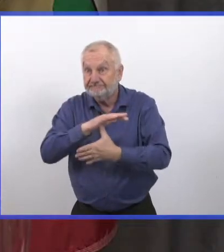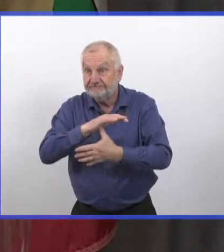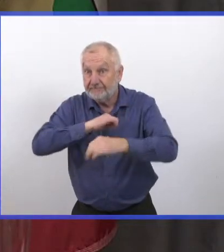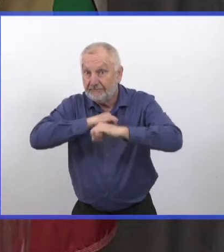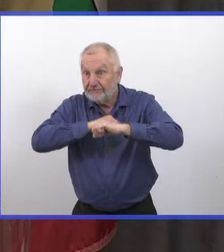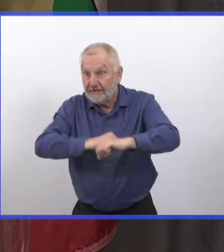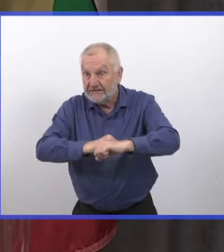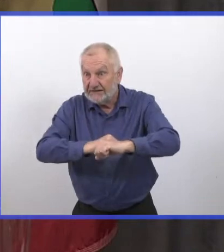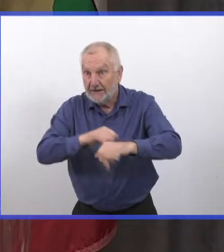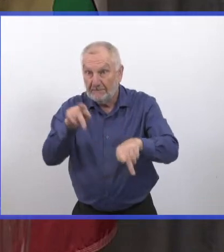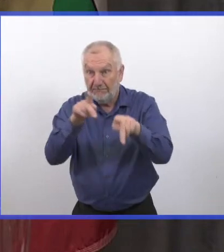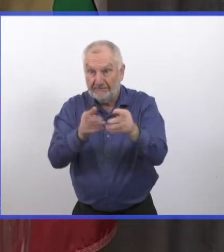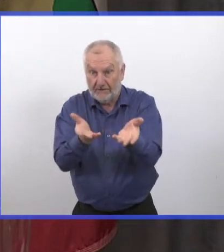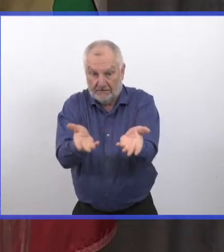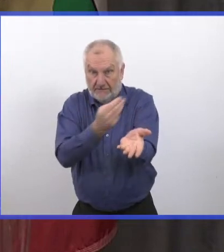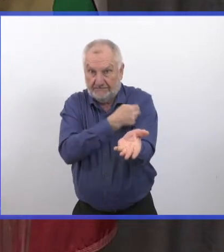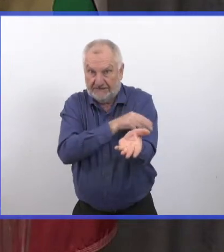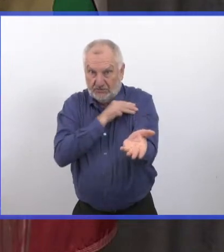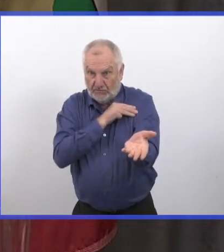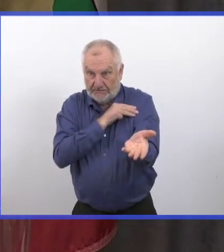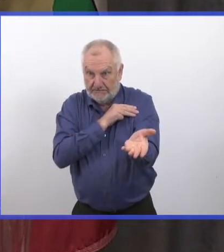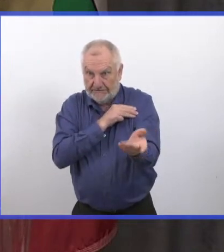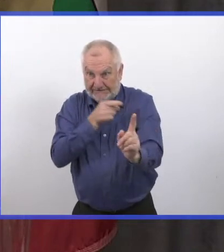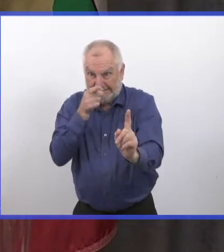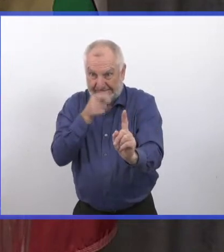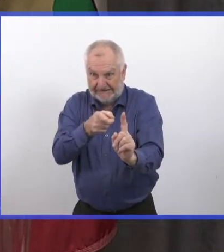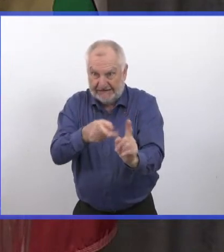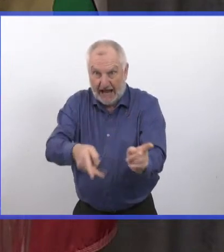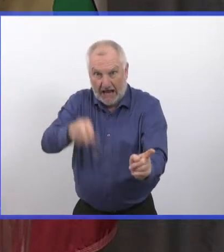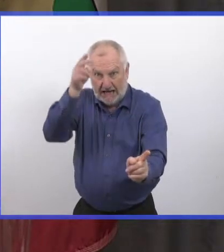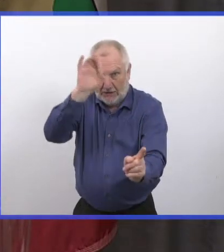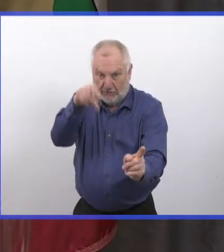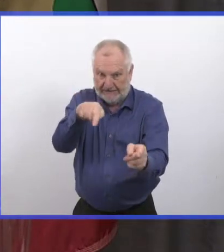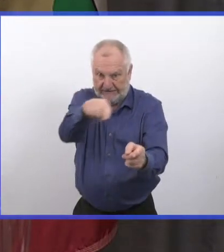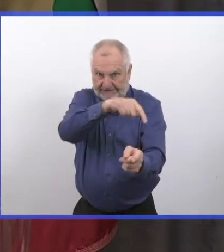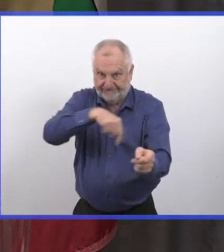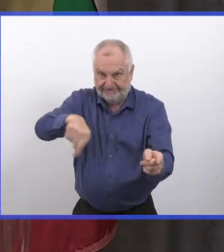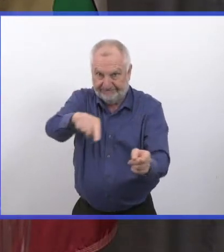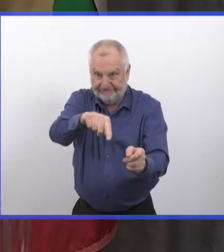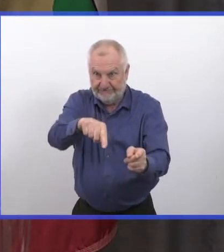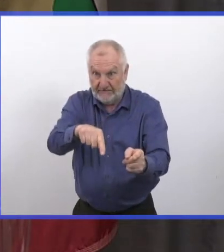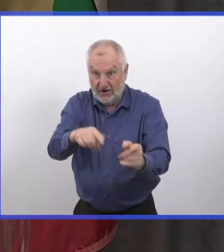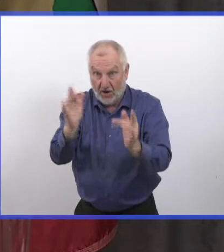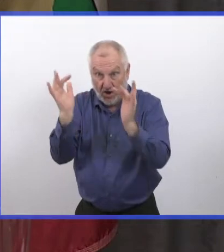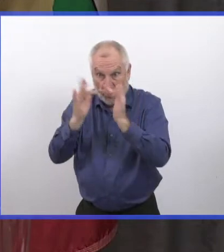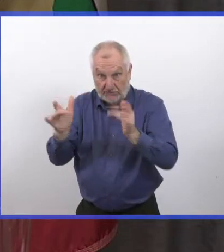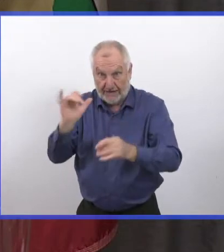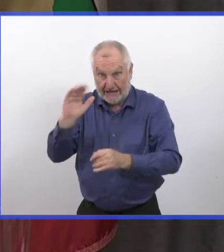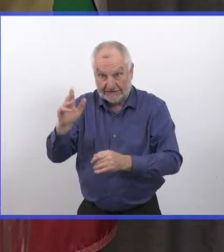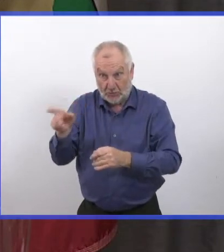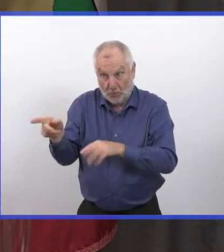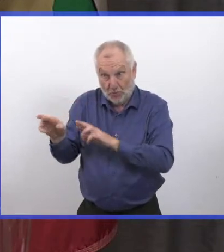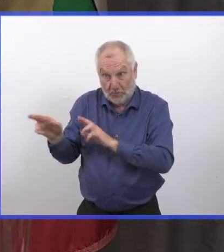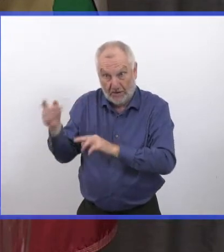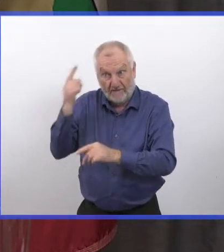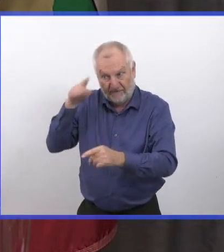And you want it to fit securely with no gaps and you want to feel comfortable in your non-medical mask as well, so you're not touching it all the time.